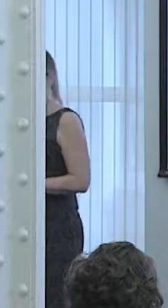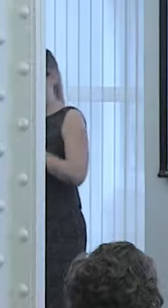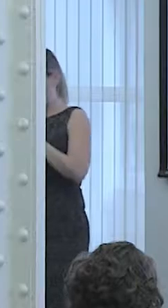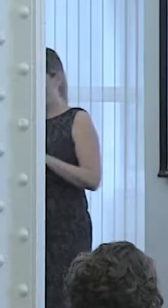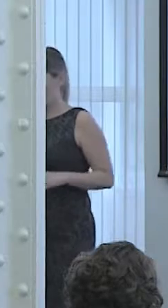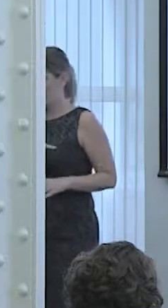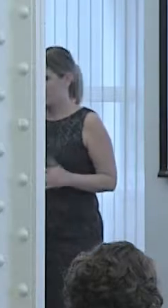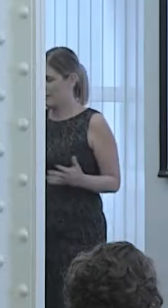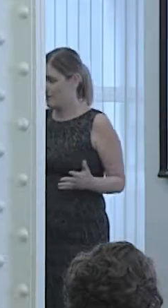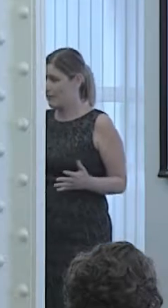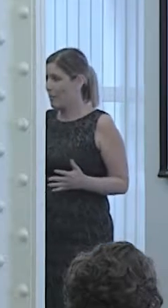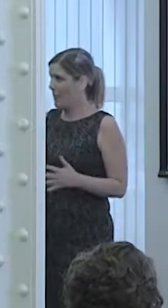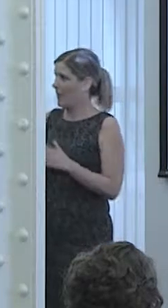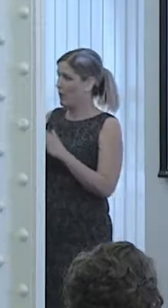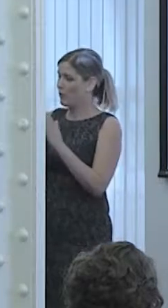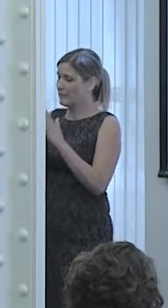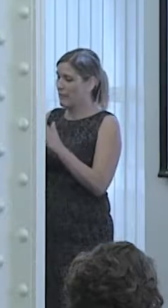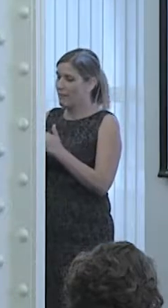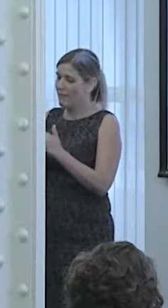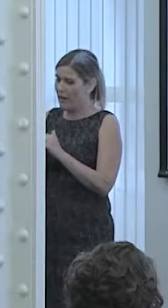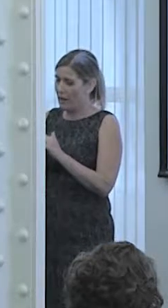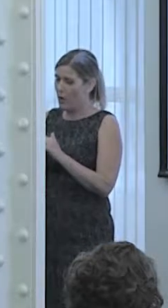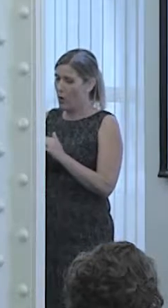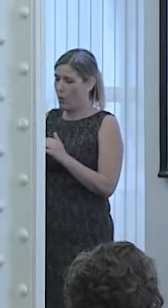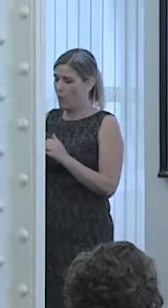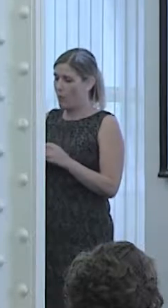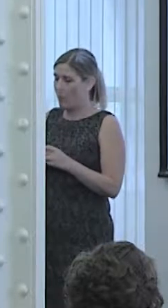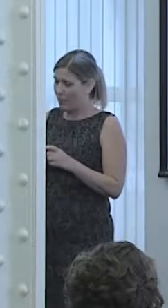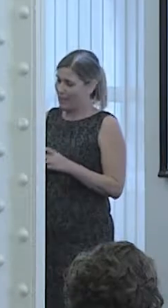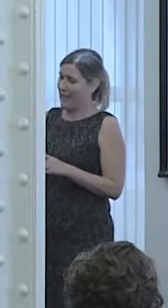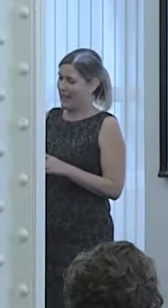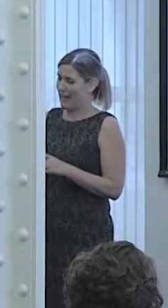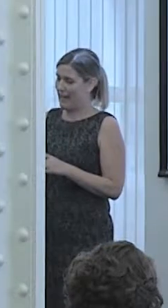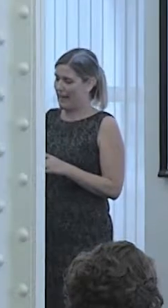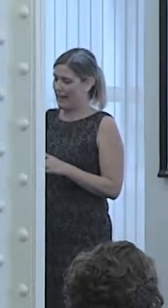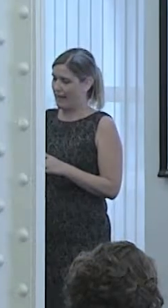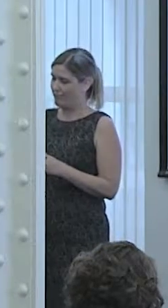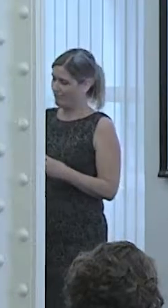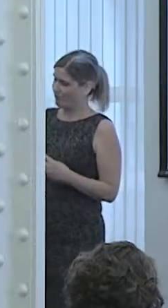That's another example of how they literally treat our bodies as undesirable